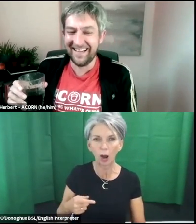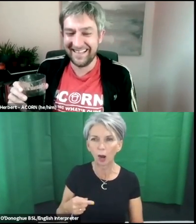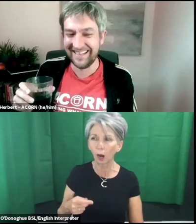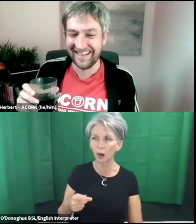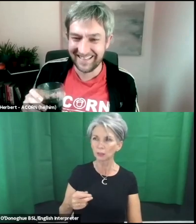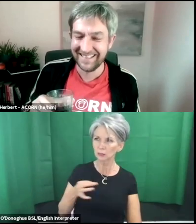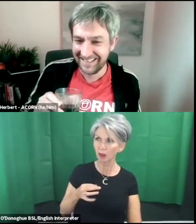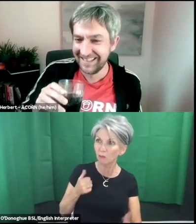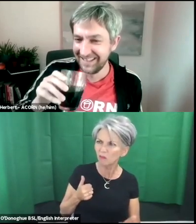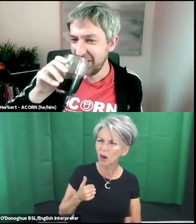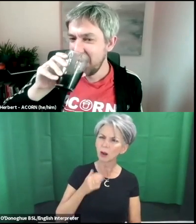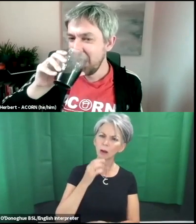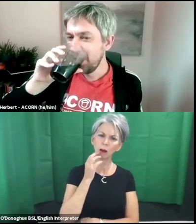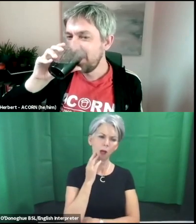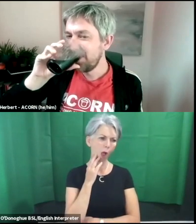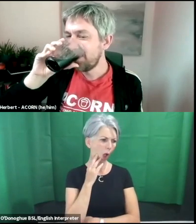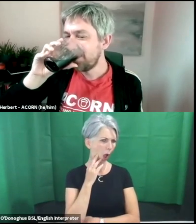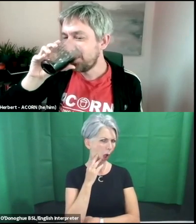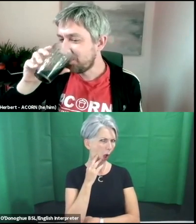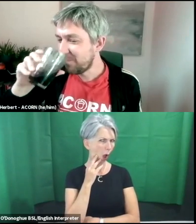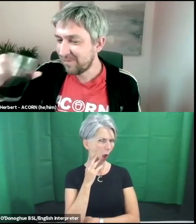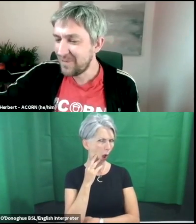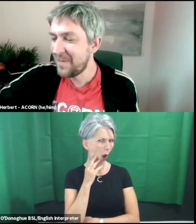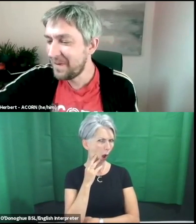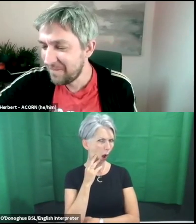Are you? And you're "don't open the door, please don't open the door.